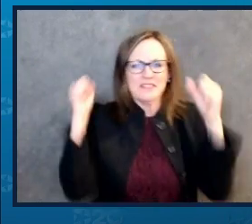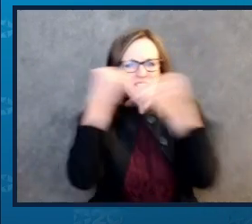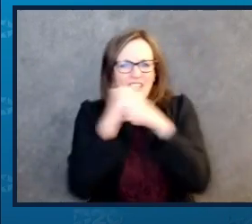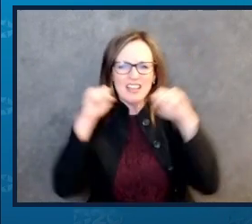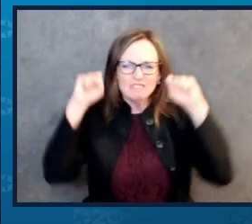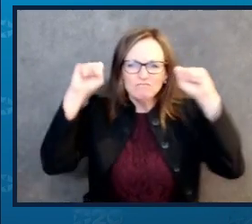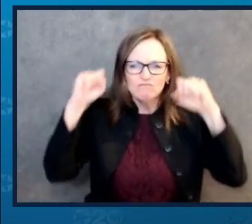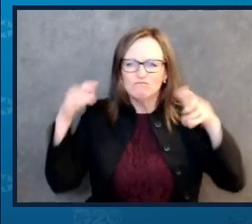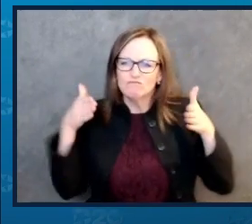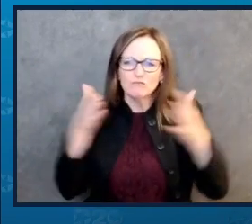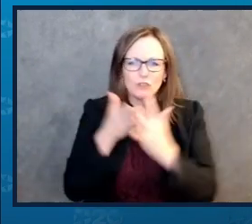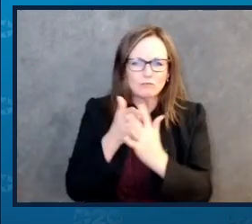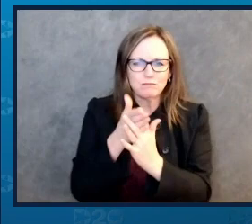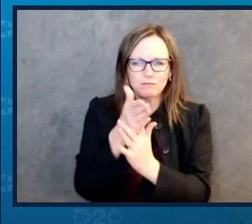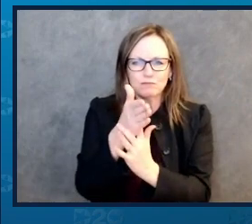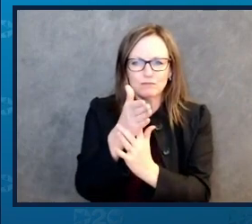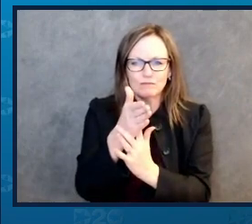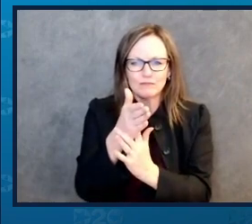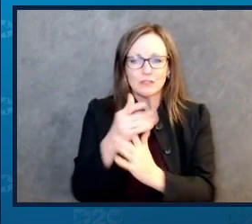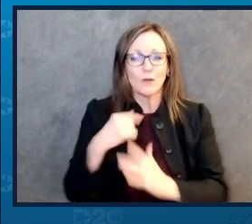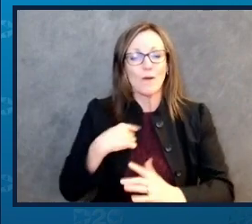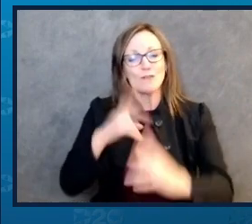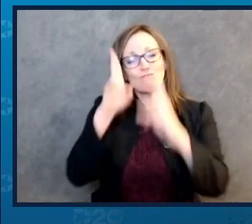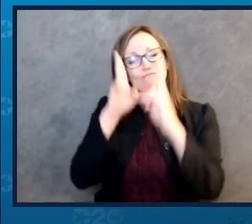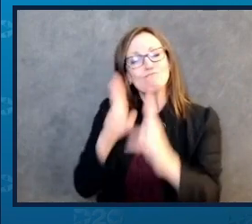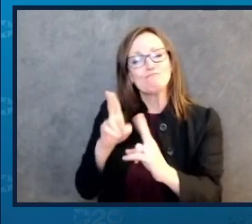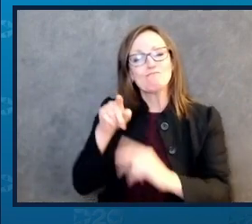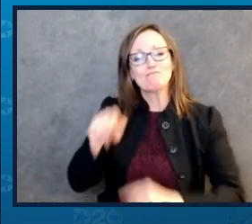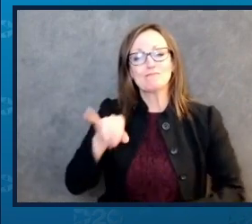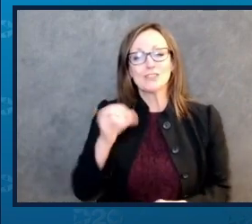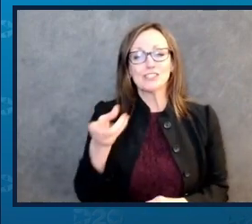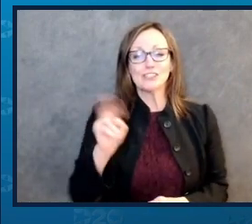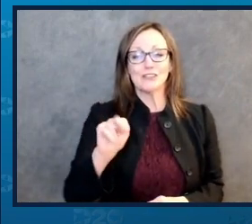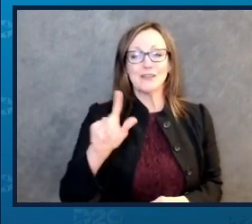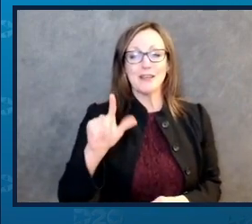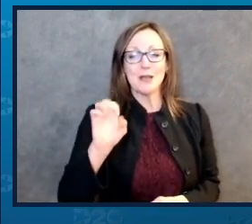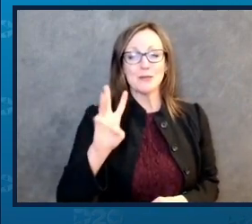WHEN I WAS FIVE, MY PARENTS SLIT AND MY MOTHER RAISED US POST